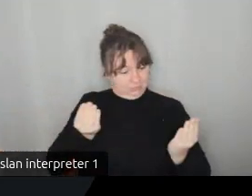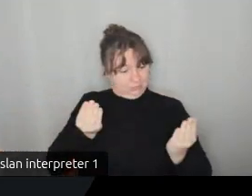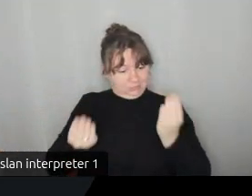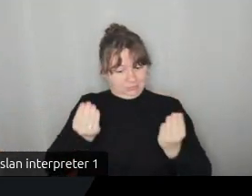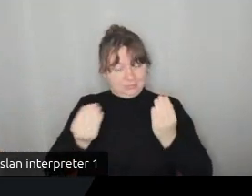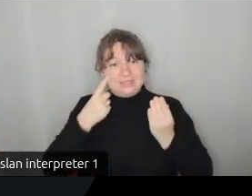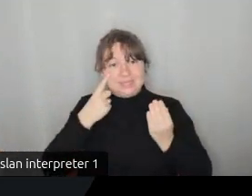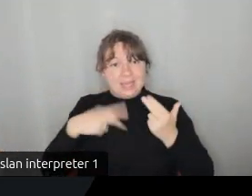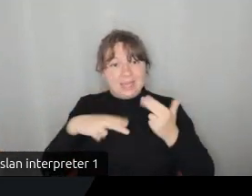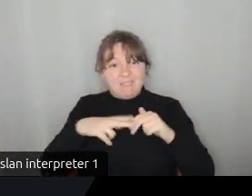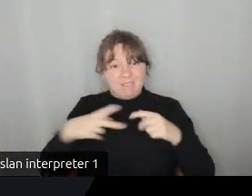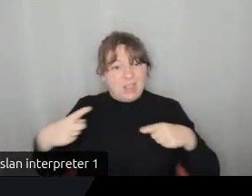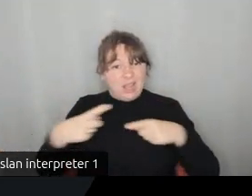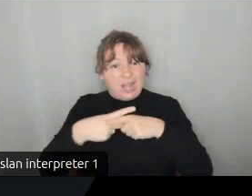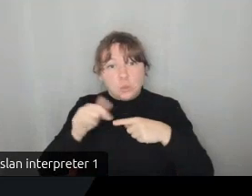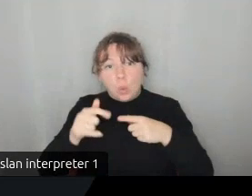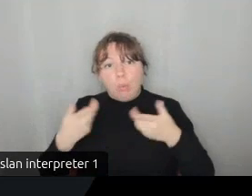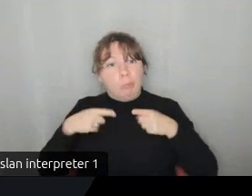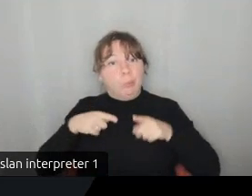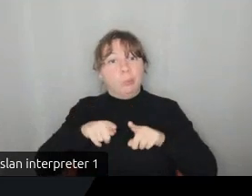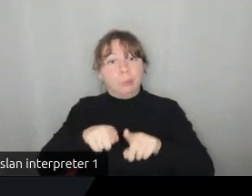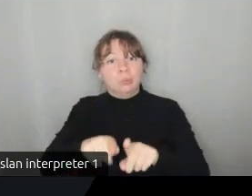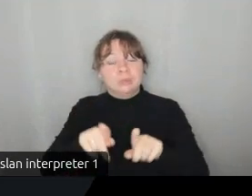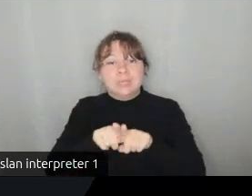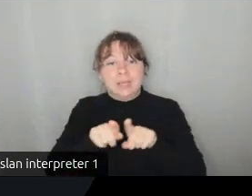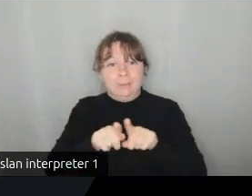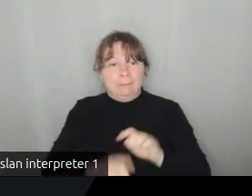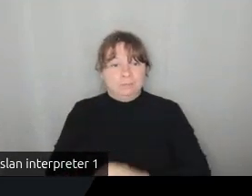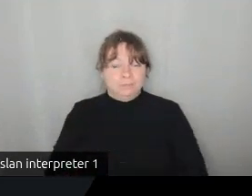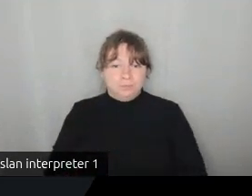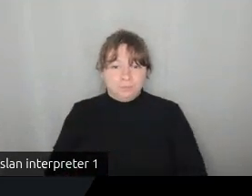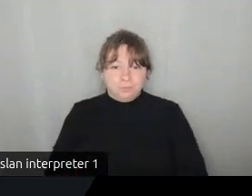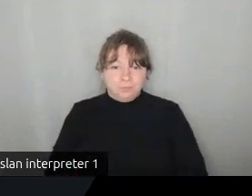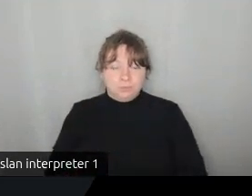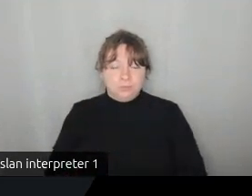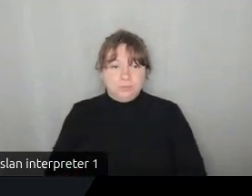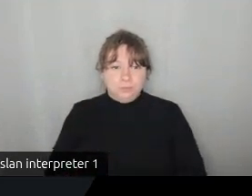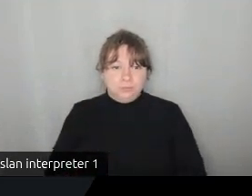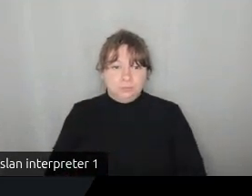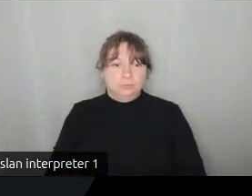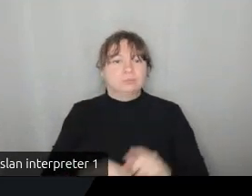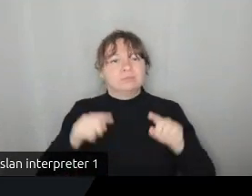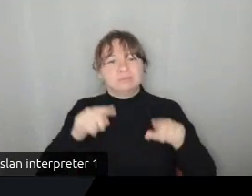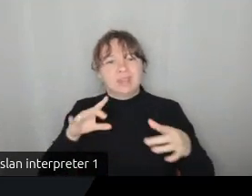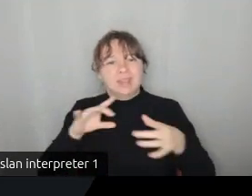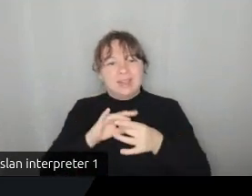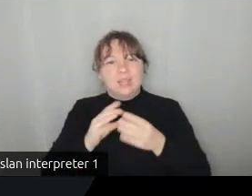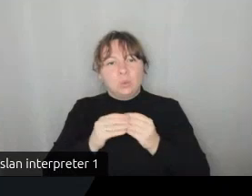So this is an example in relation to the unborn child condition which I want to walk through and